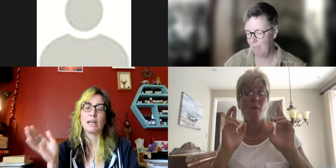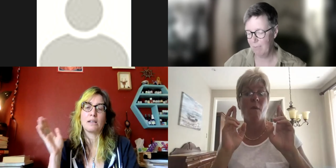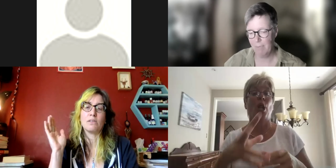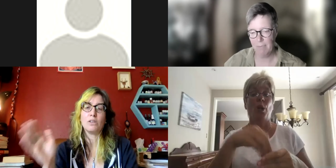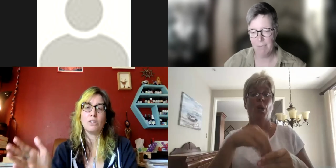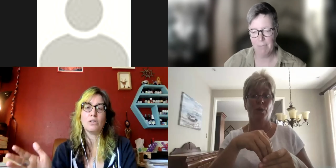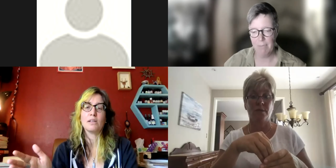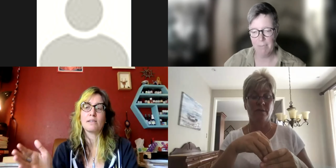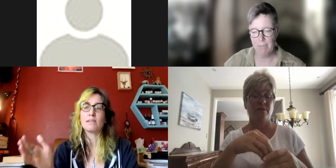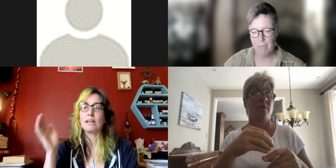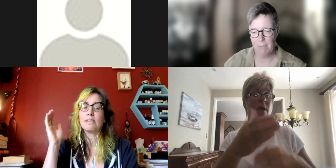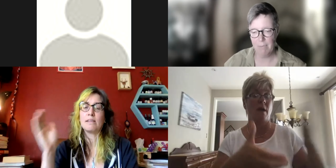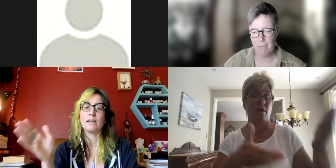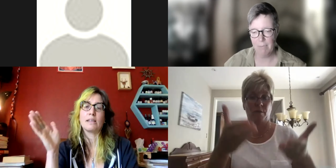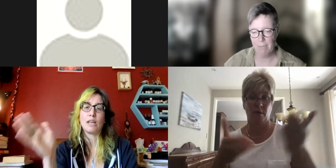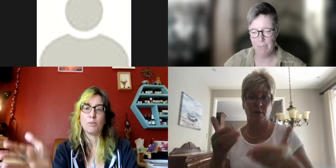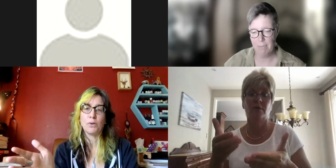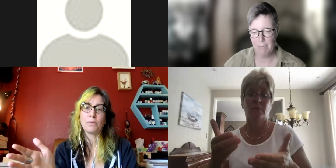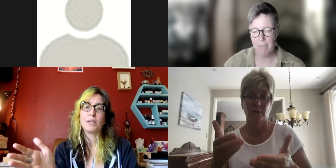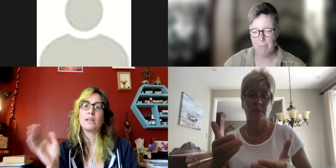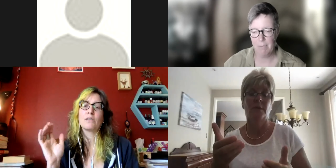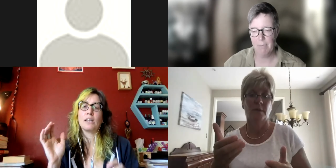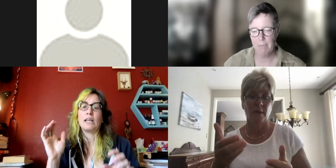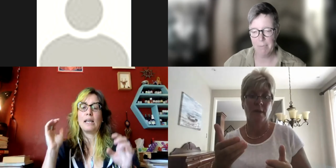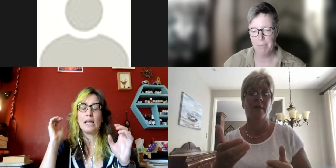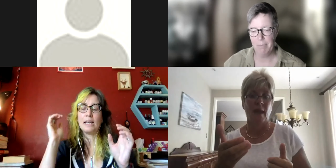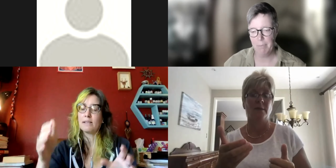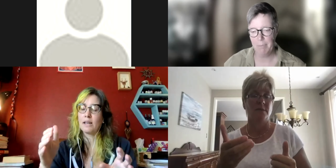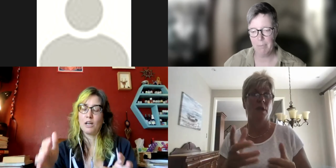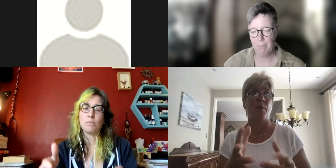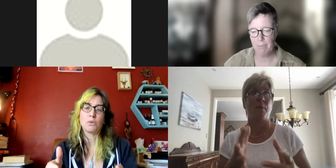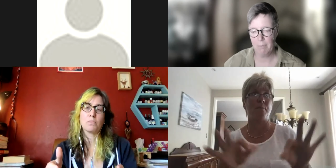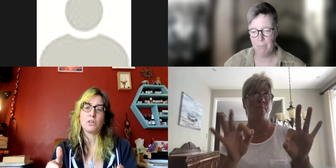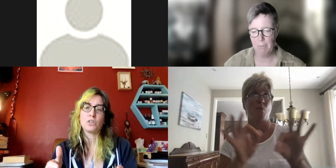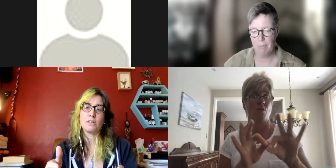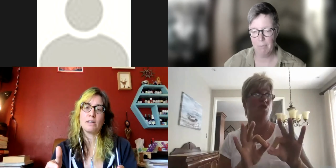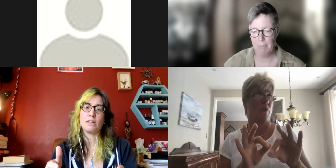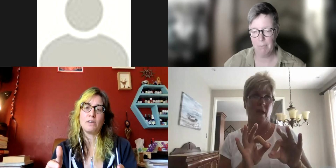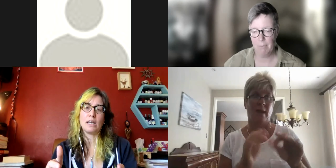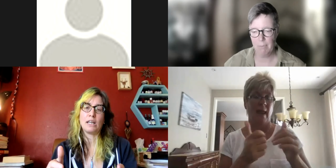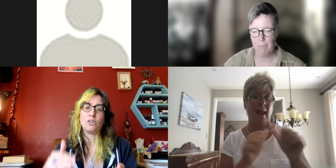that continuous seat at the table so that anytime a corporation is innovating,